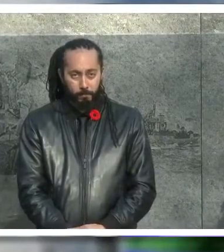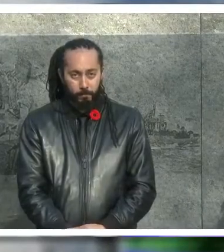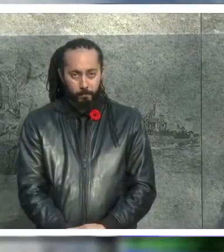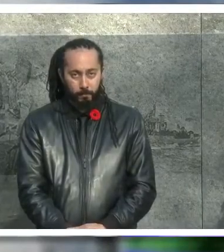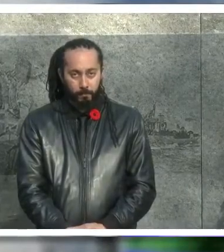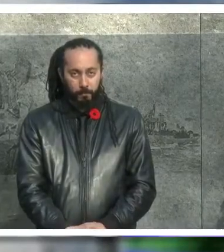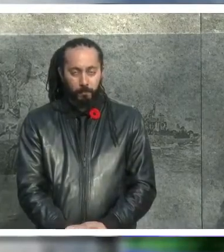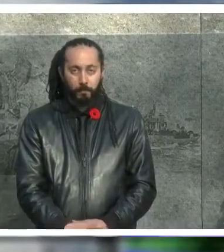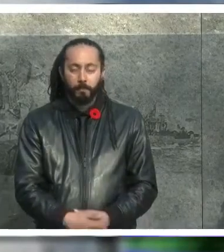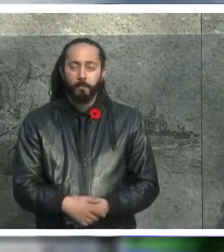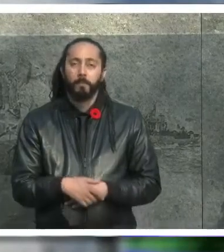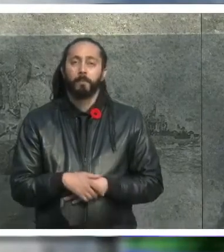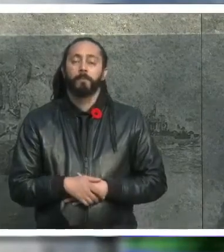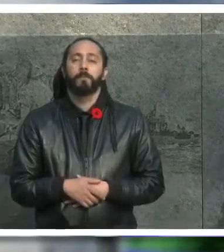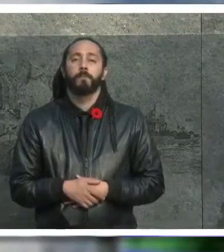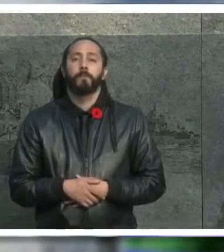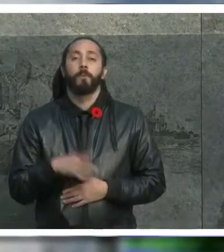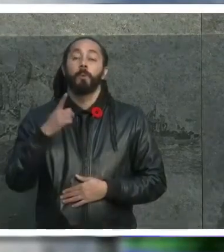We gather to affirm one another